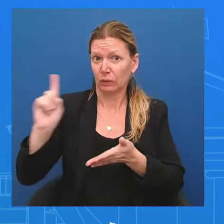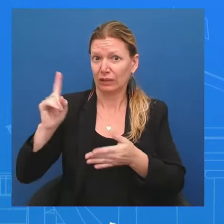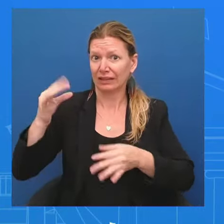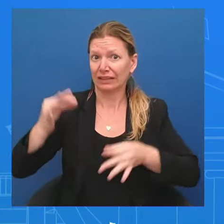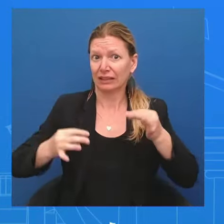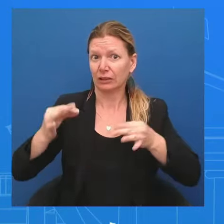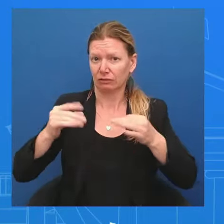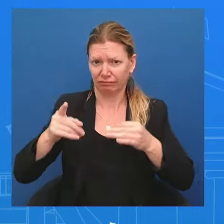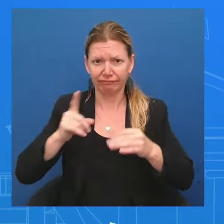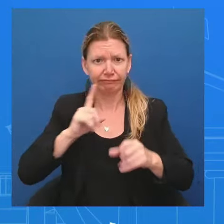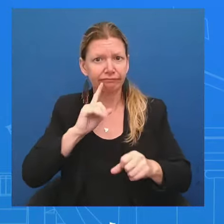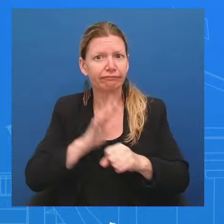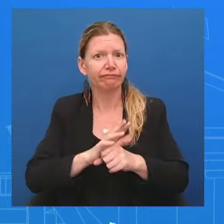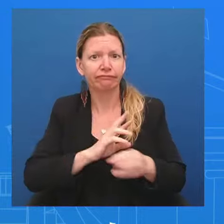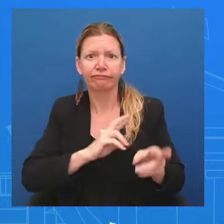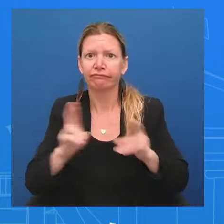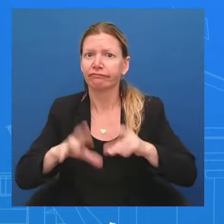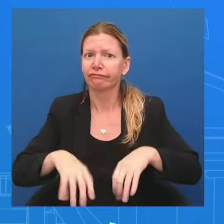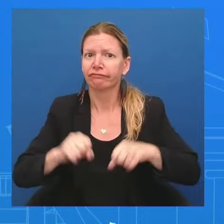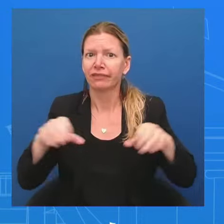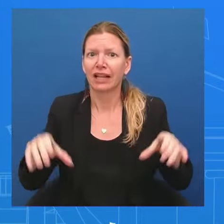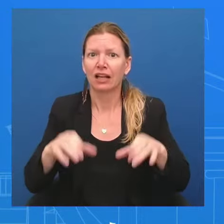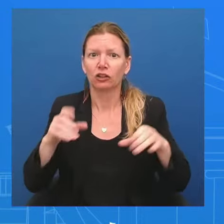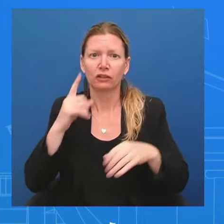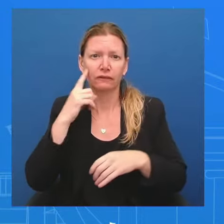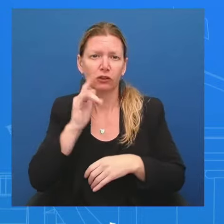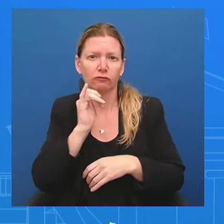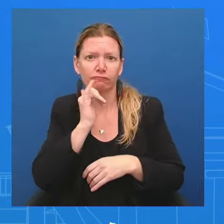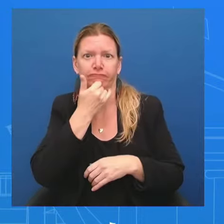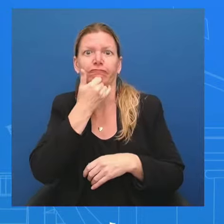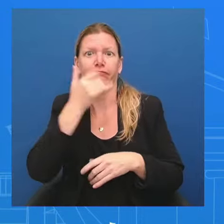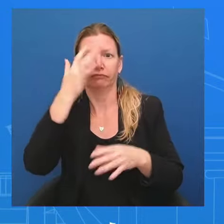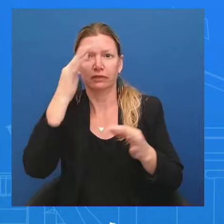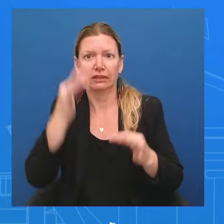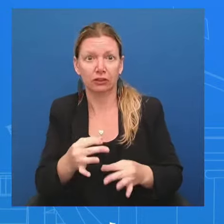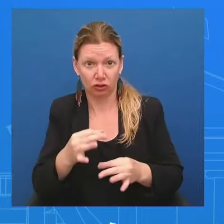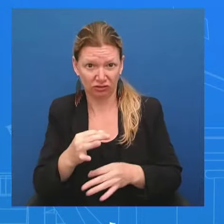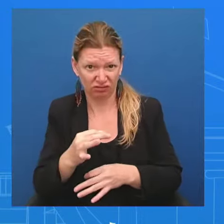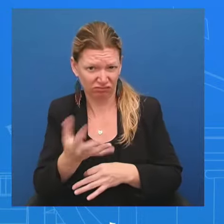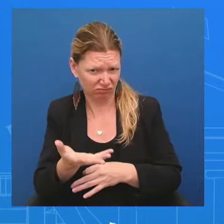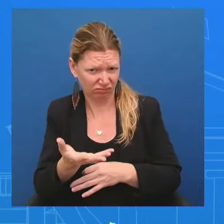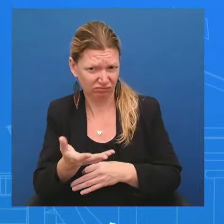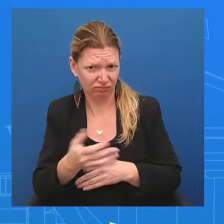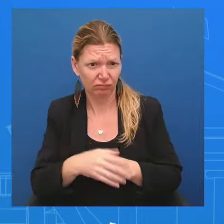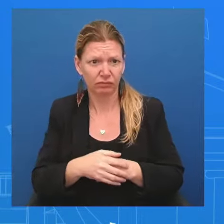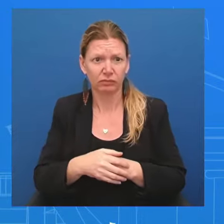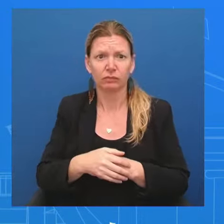Ms. Jean-Pierre: So yeah, look, I was aware of -- I watched obviously the Secretary's hearing.